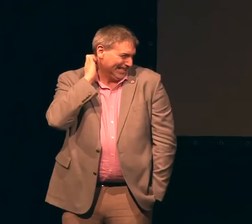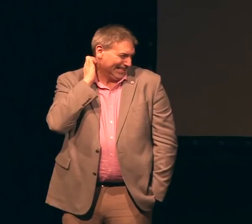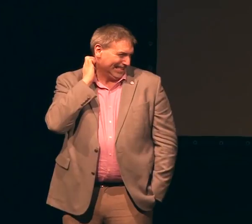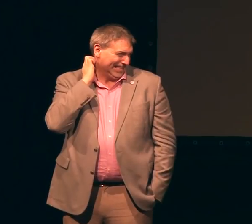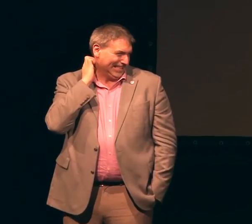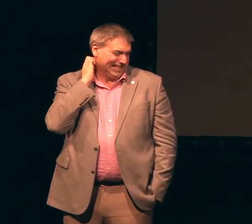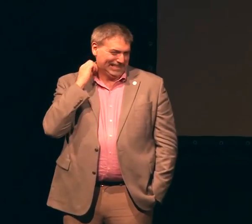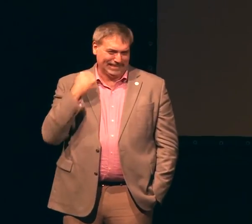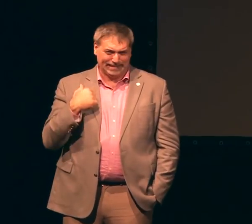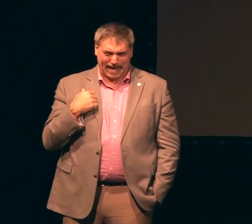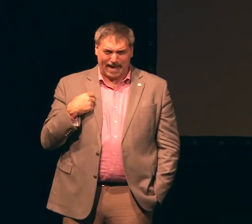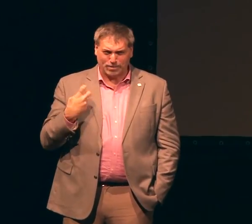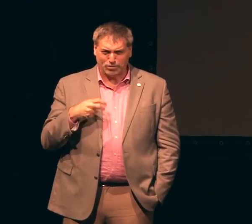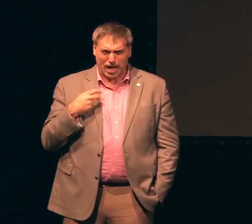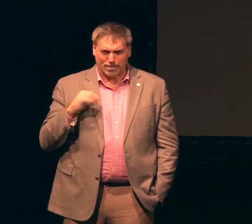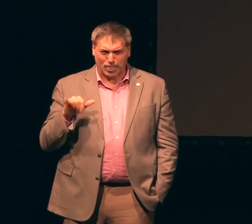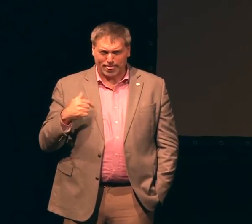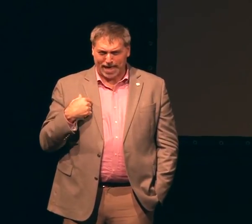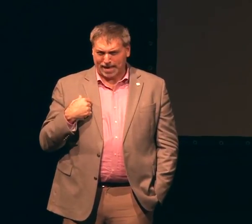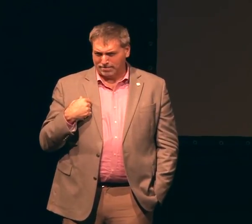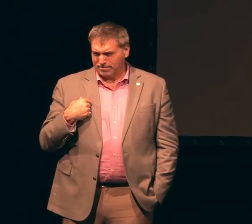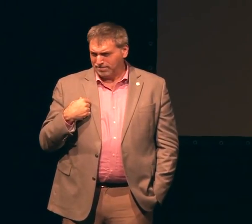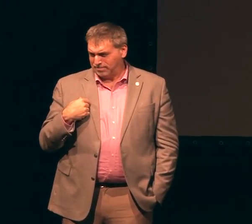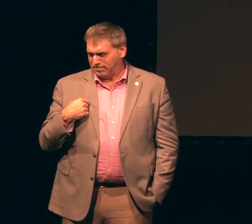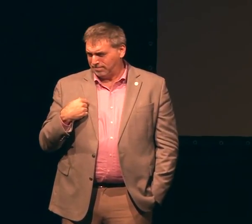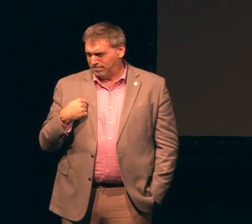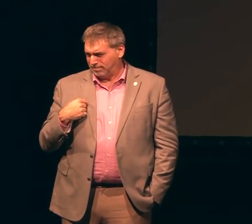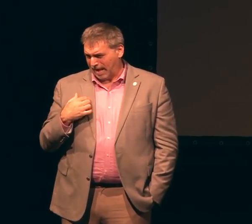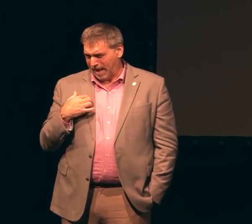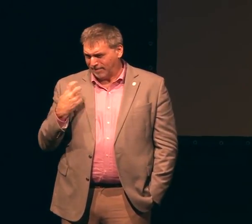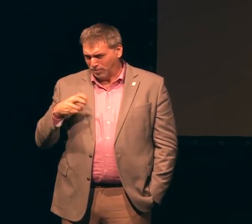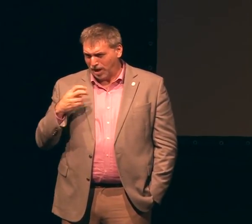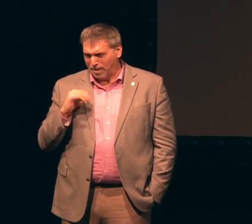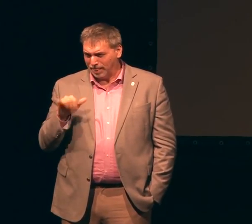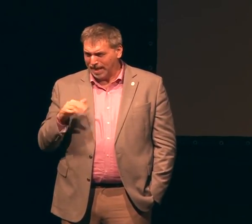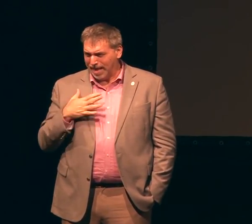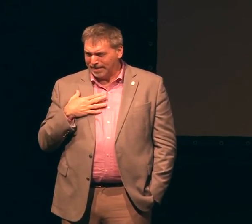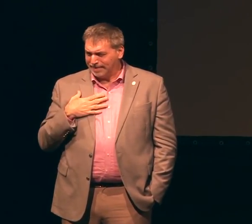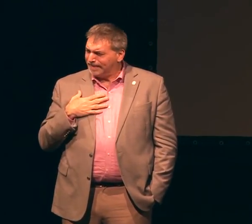prison. I have a problem with that. I do have a